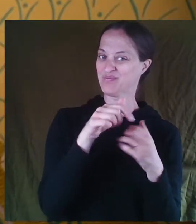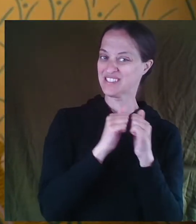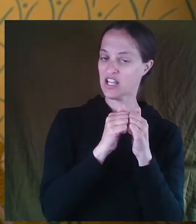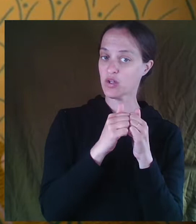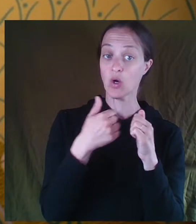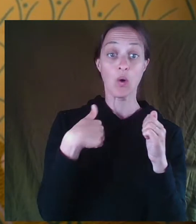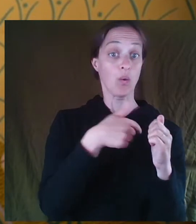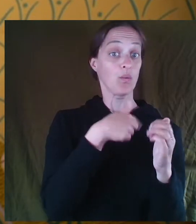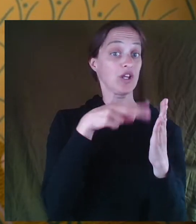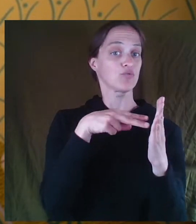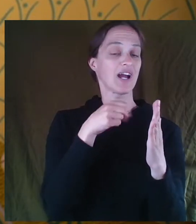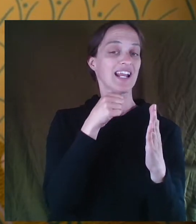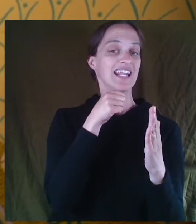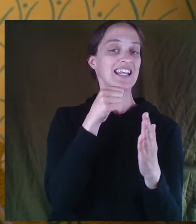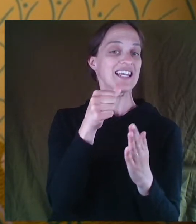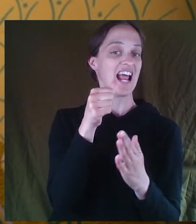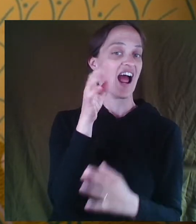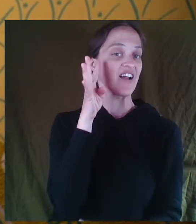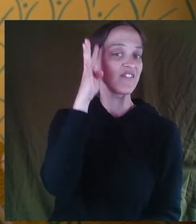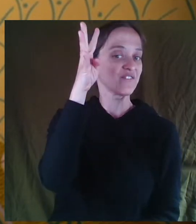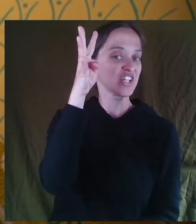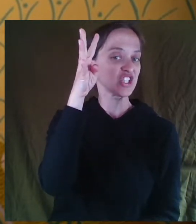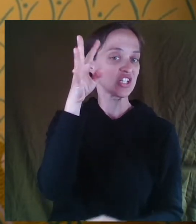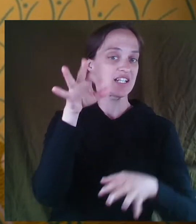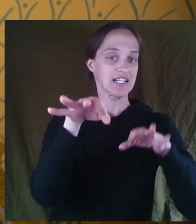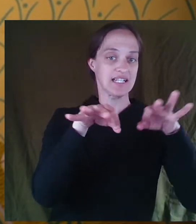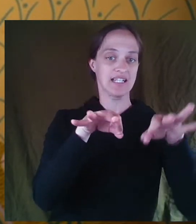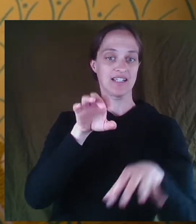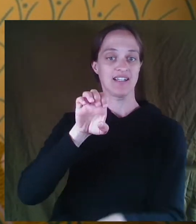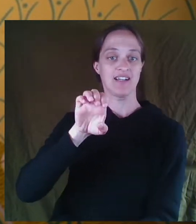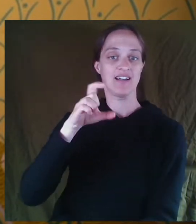we read some nonfiction expository text together